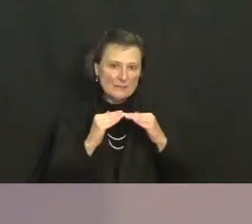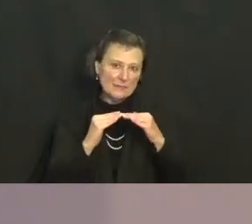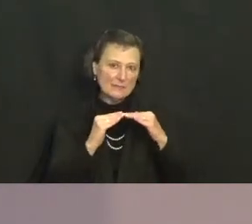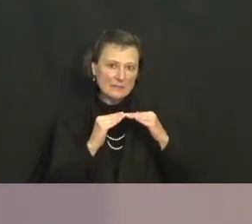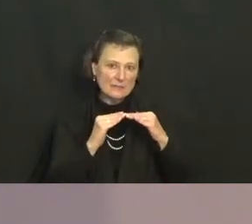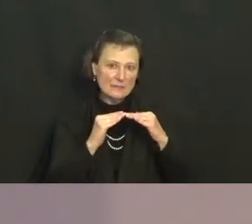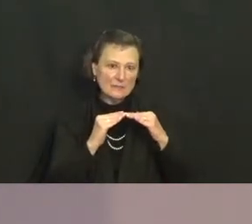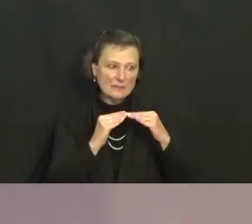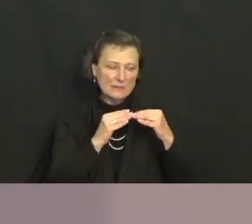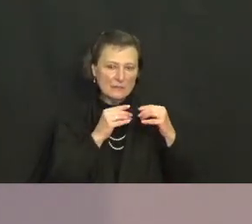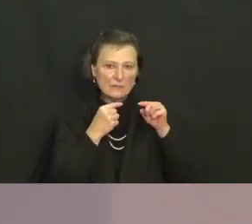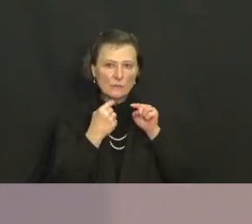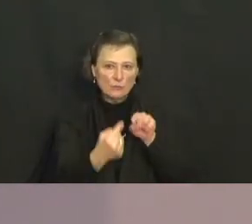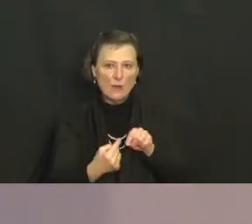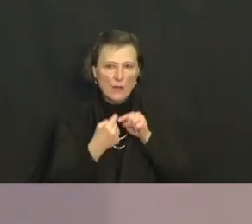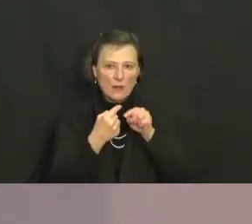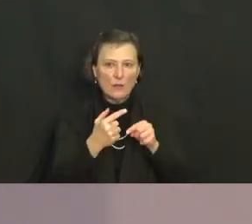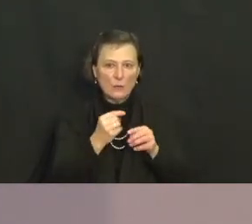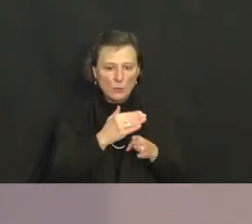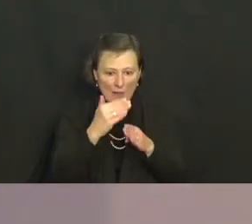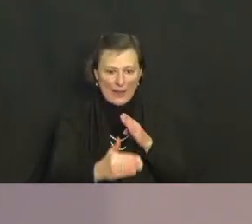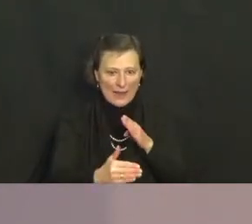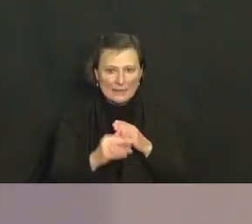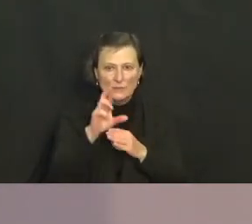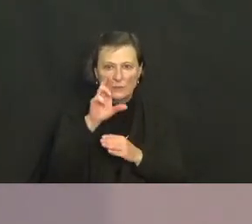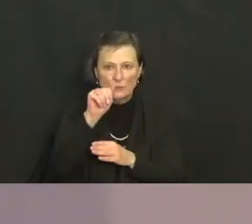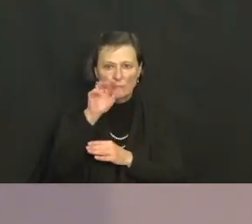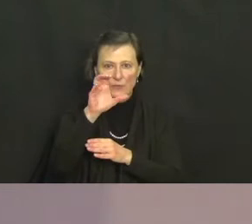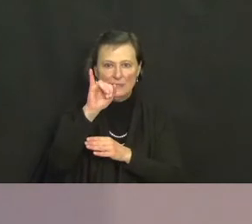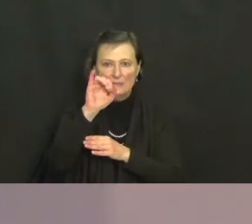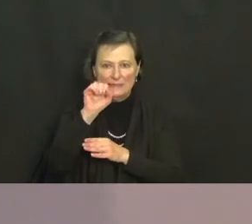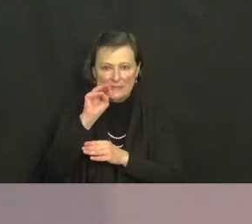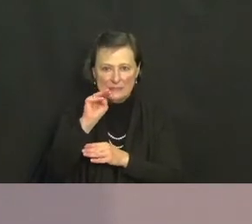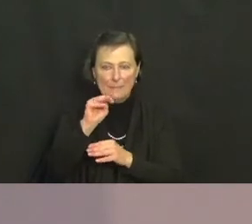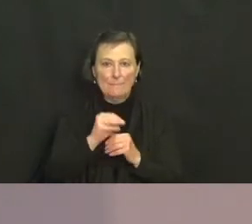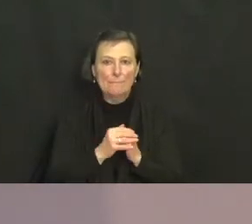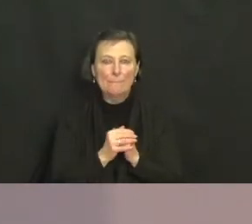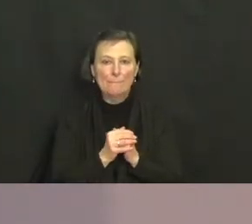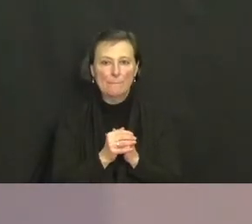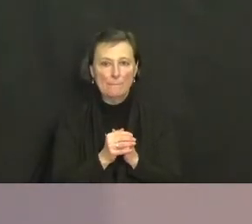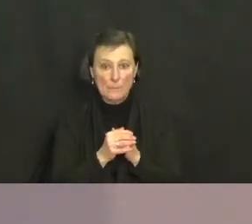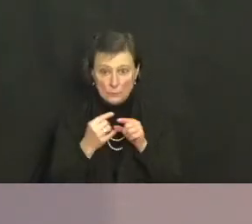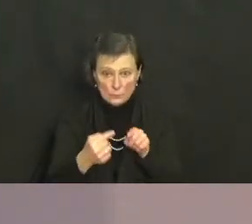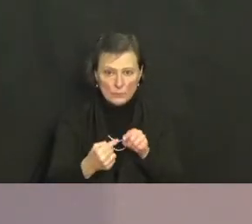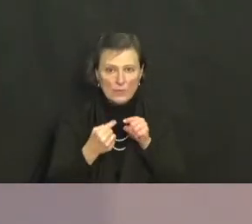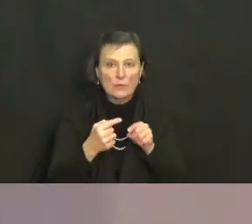The struggles to end racism. Struggles to end poverty,